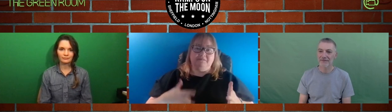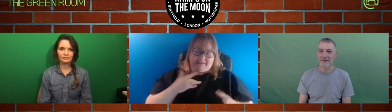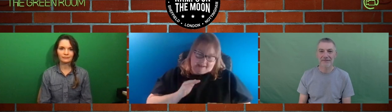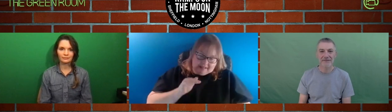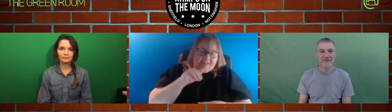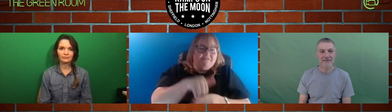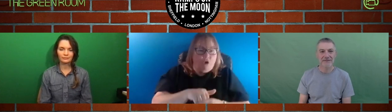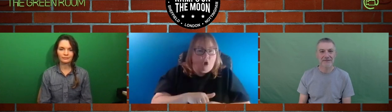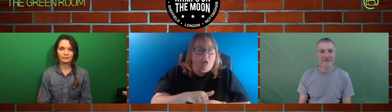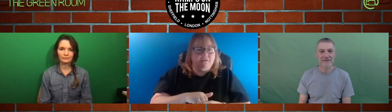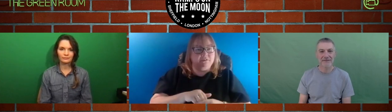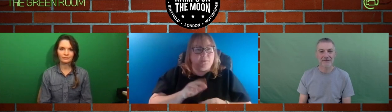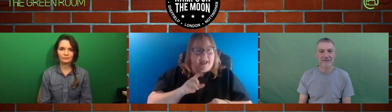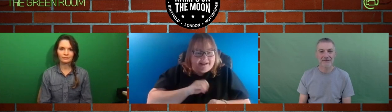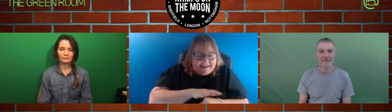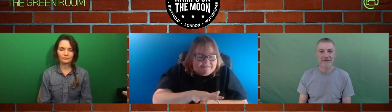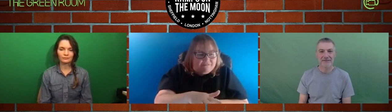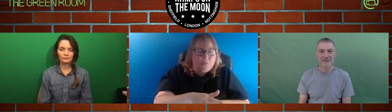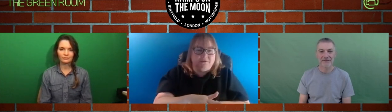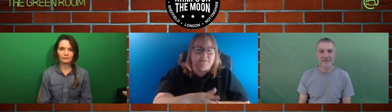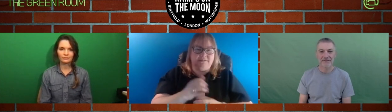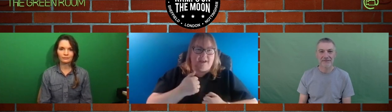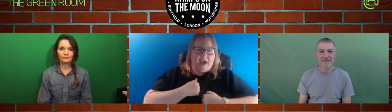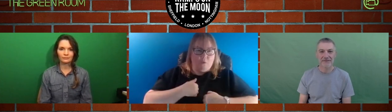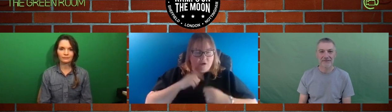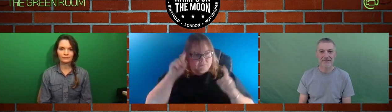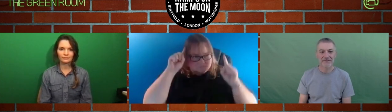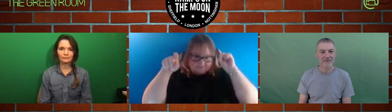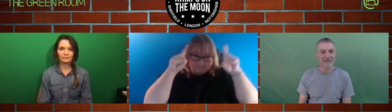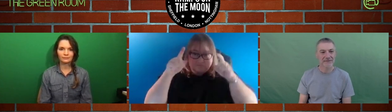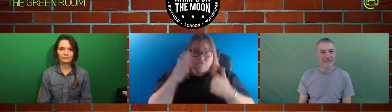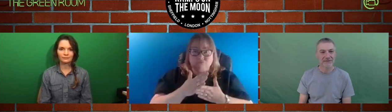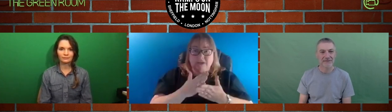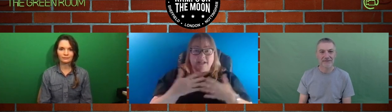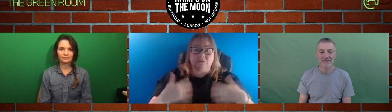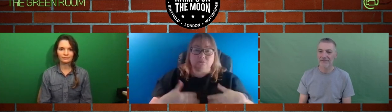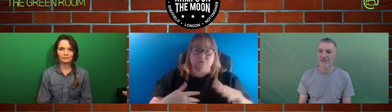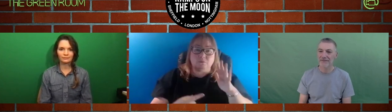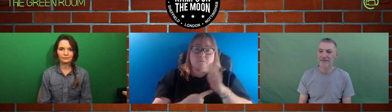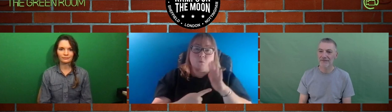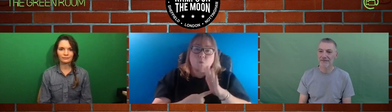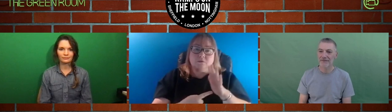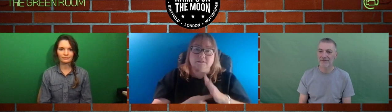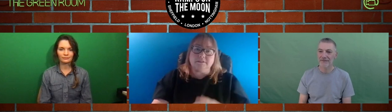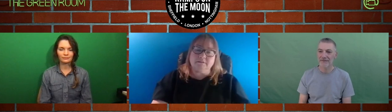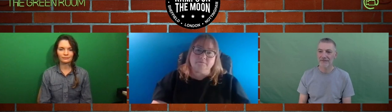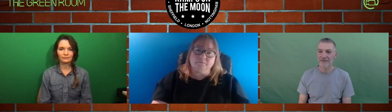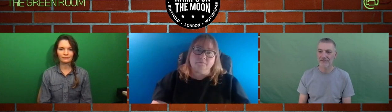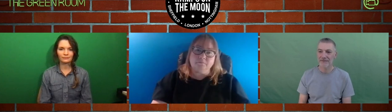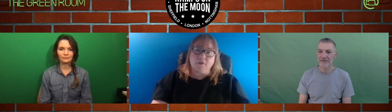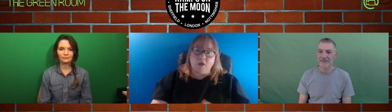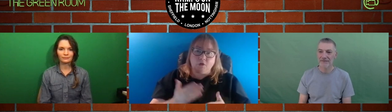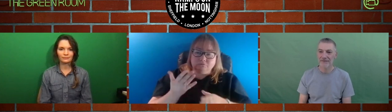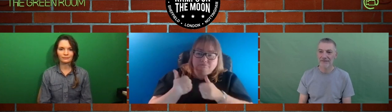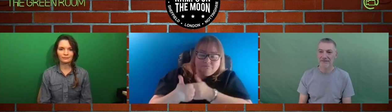first show was, was so important. And a big thing about working with you Rebekah which I don't know if